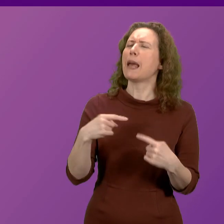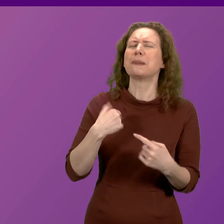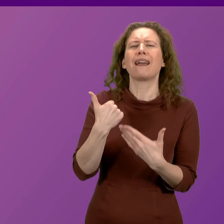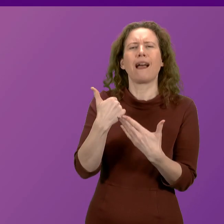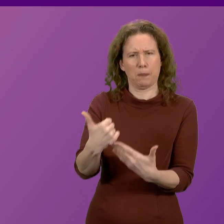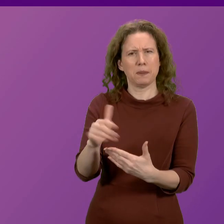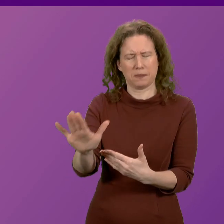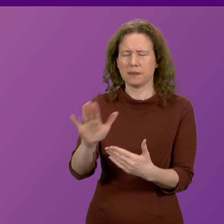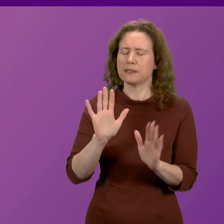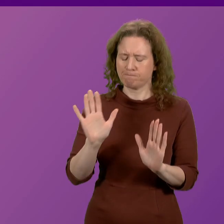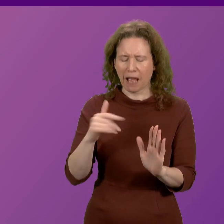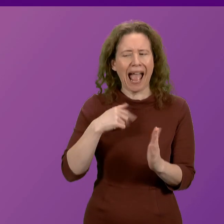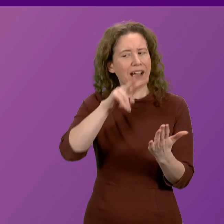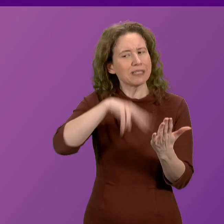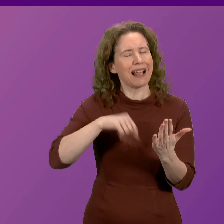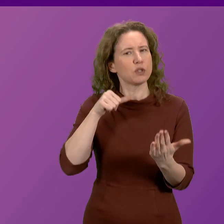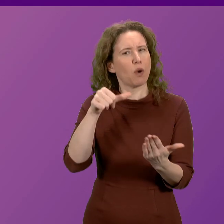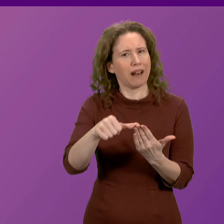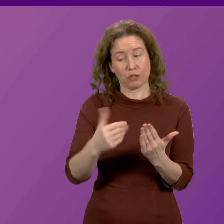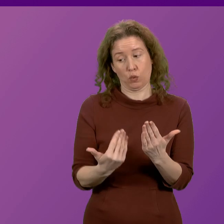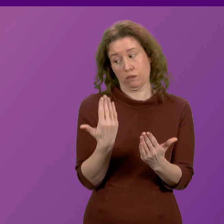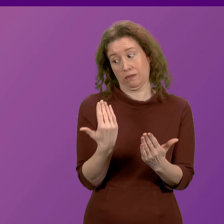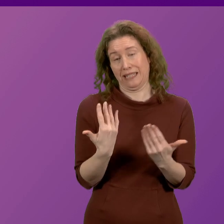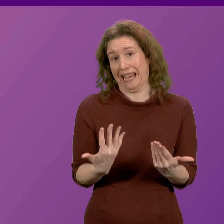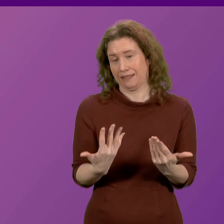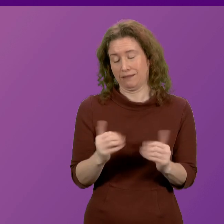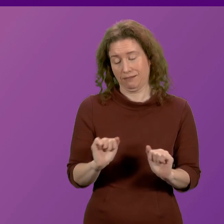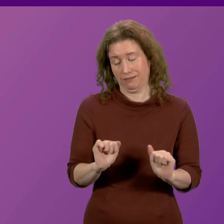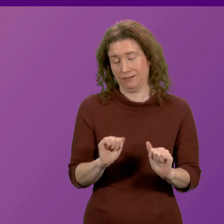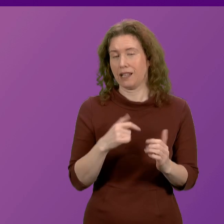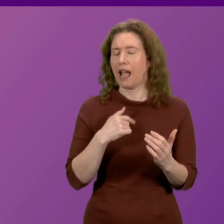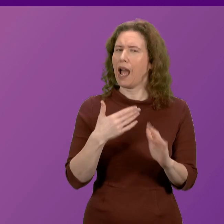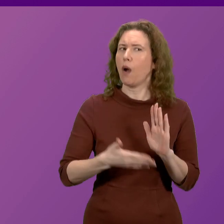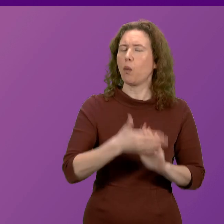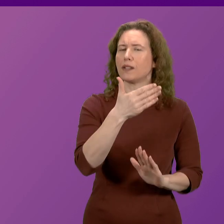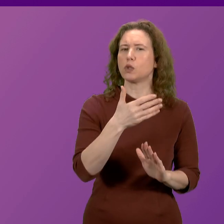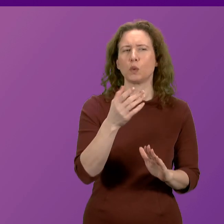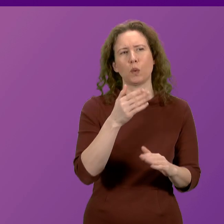I have not seen Mr Findlay’s letter yet, because I was at an early learning centre